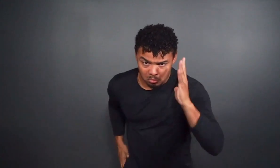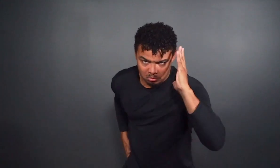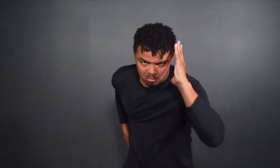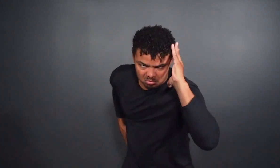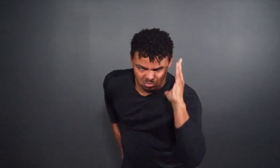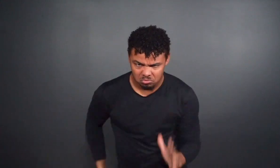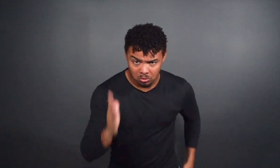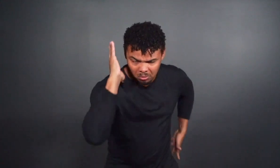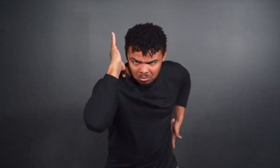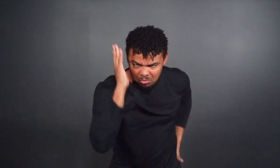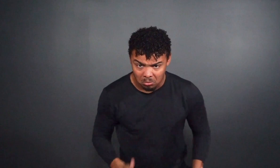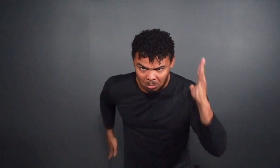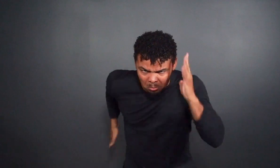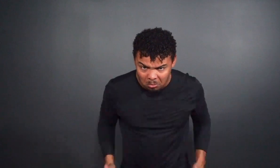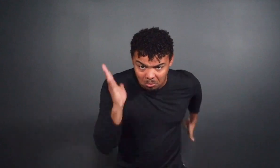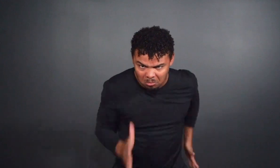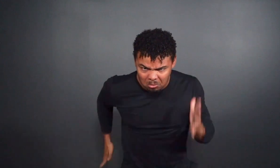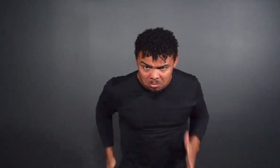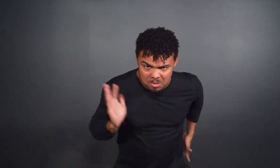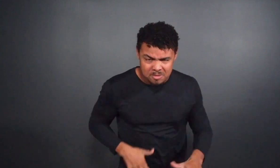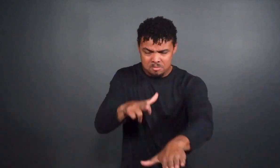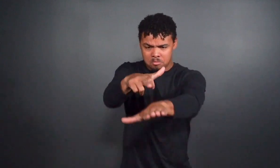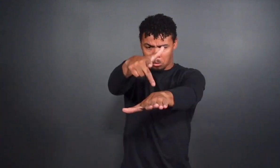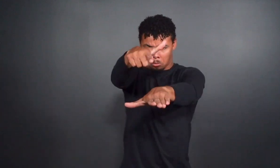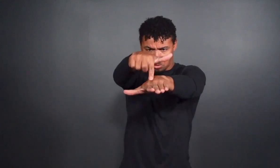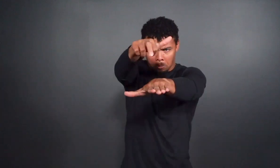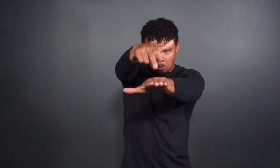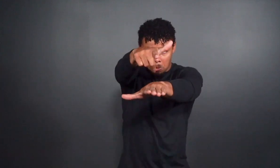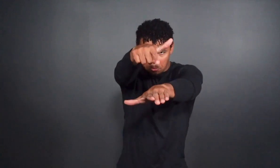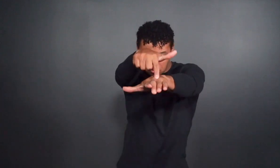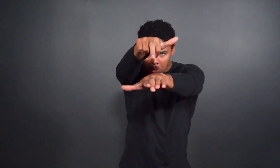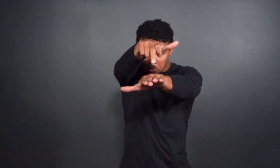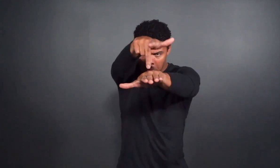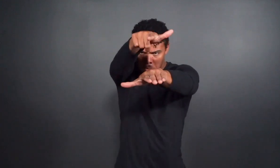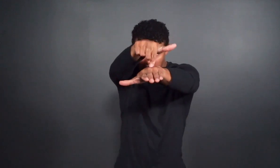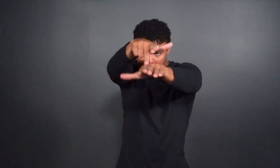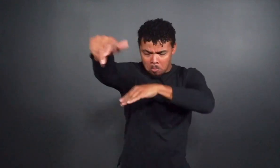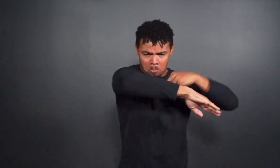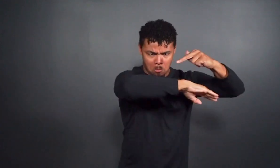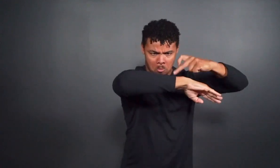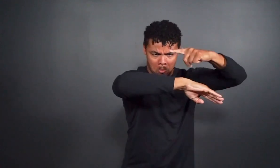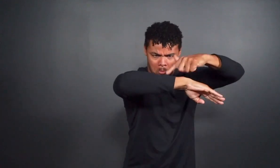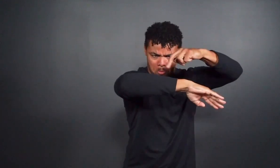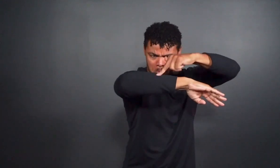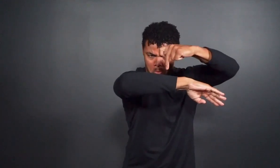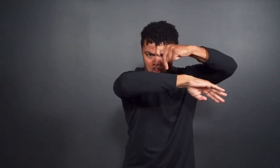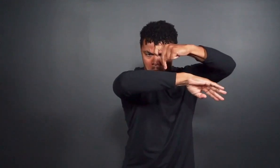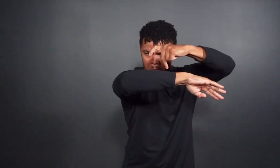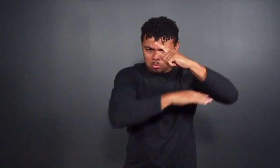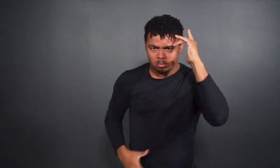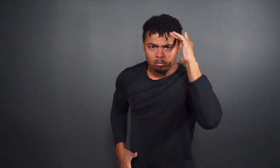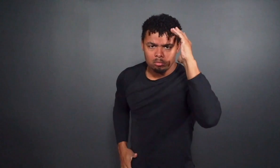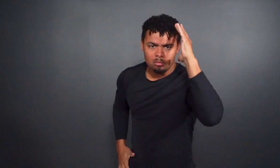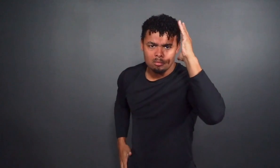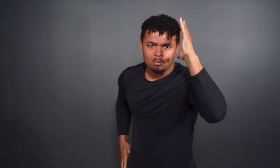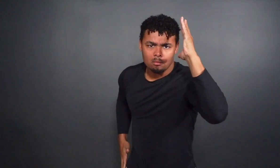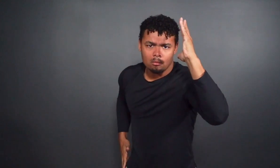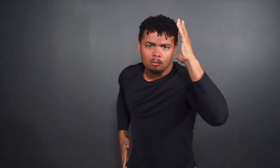Subject gradually gains velocity. SUBJECT running in the distance at full speed. CUT to side view. BEGIN slow motion.